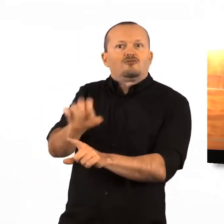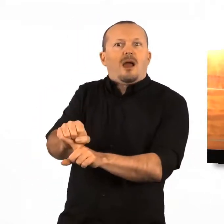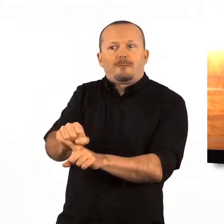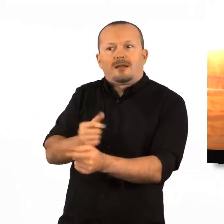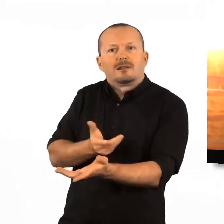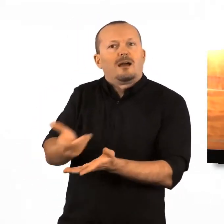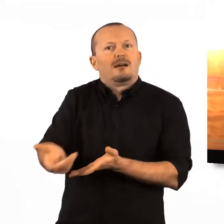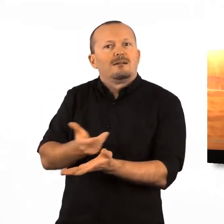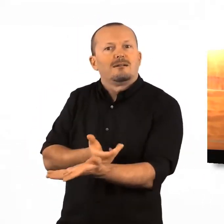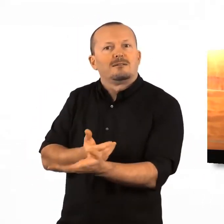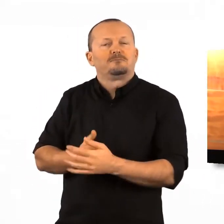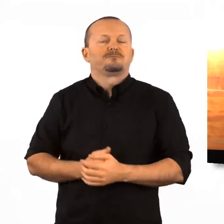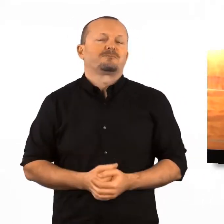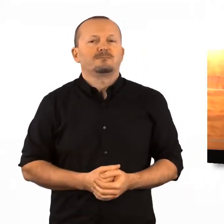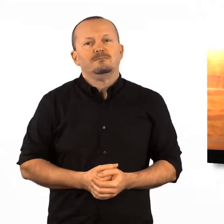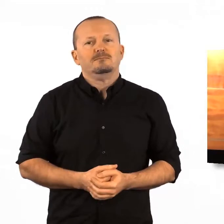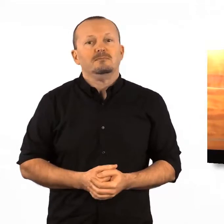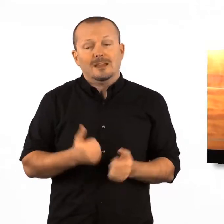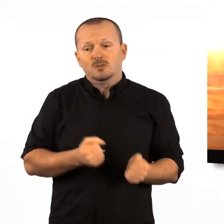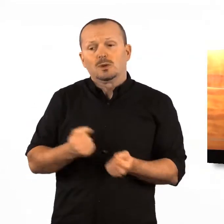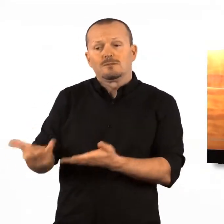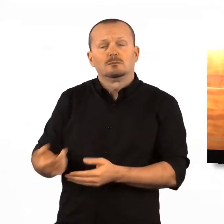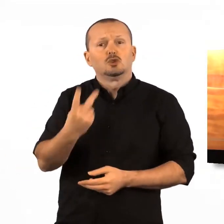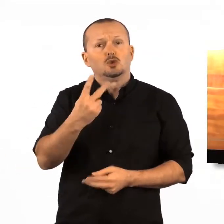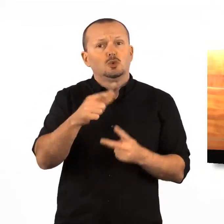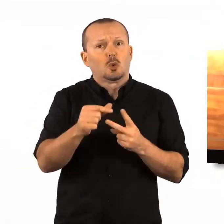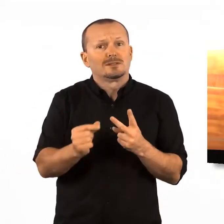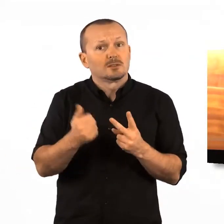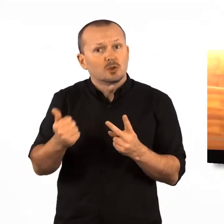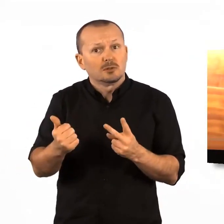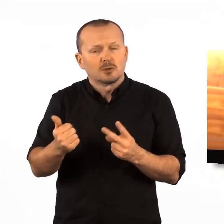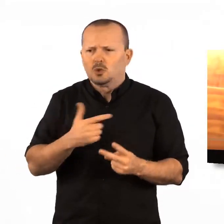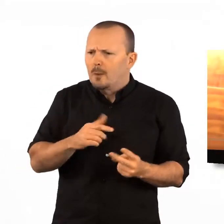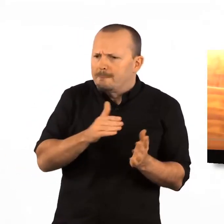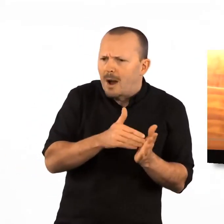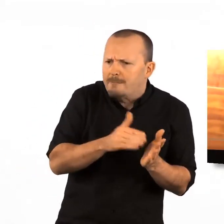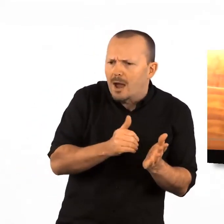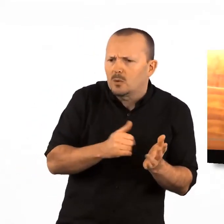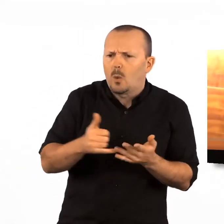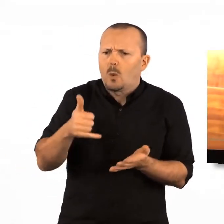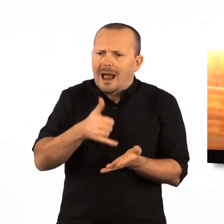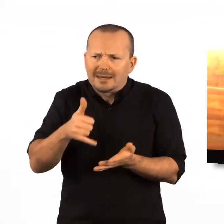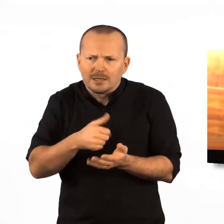onto that. Giving two choices, do you want the marmite or the honey?